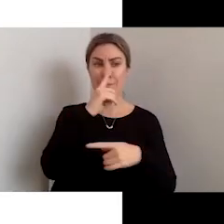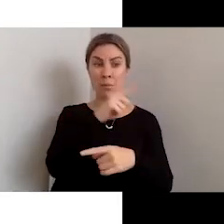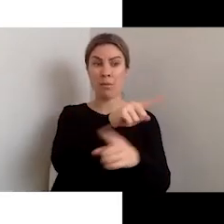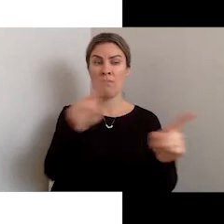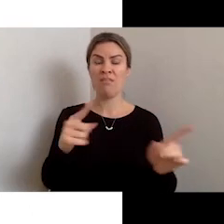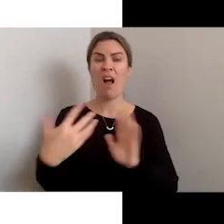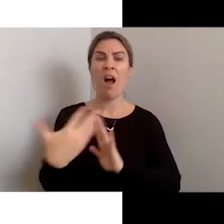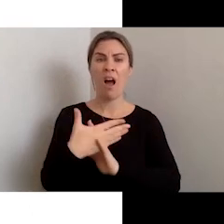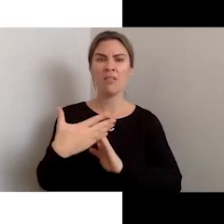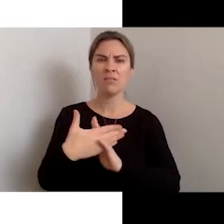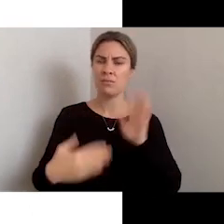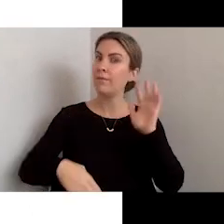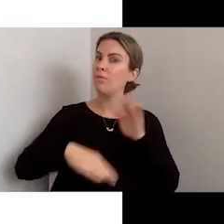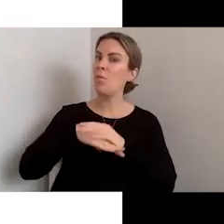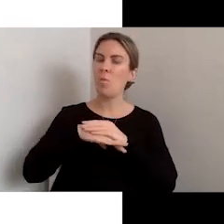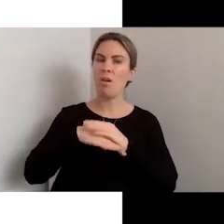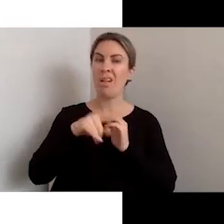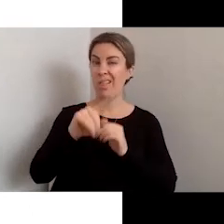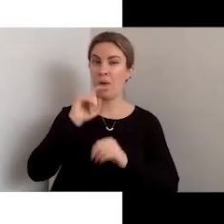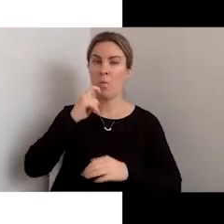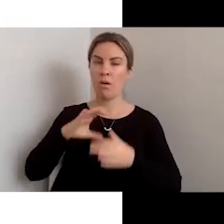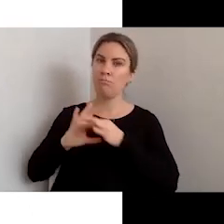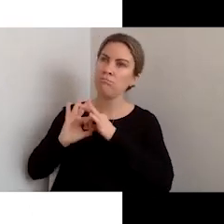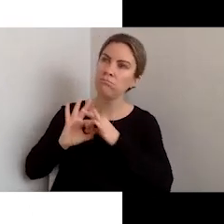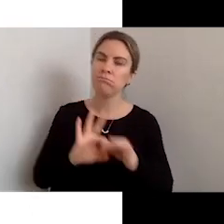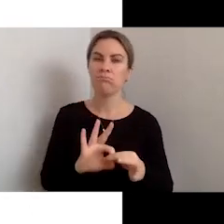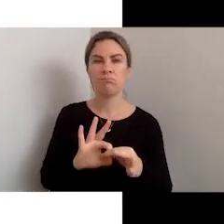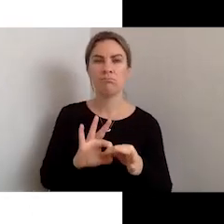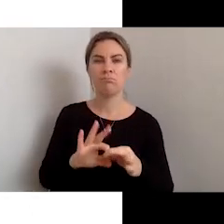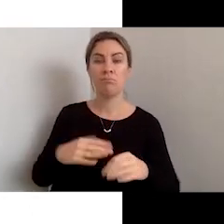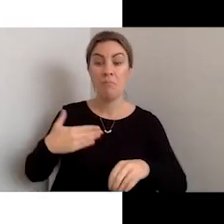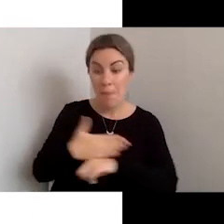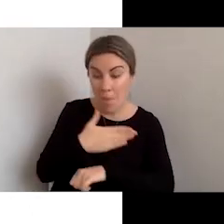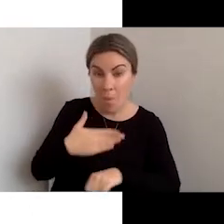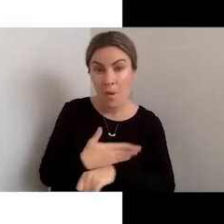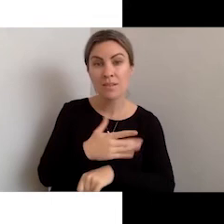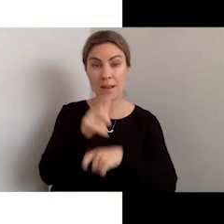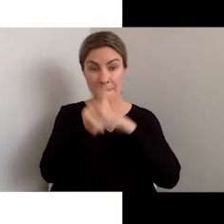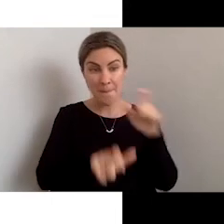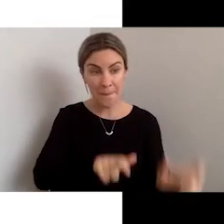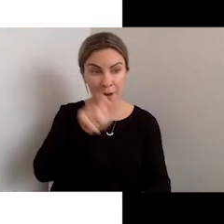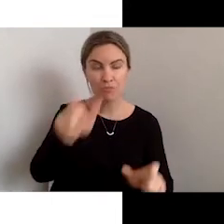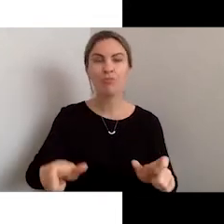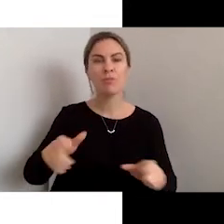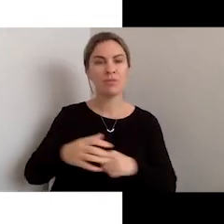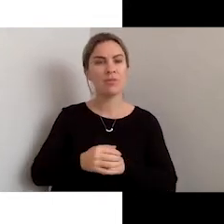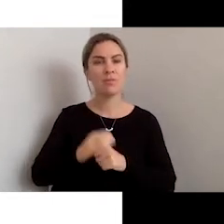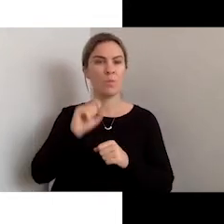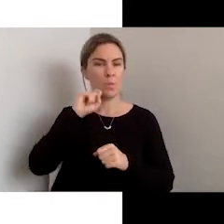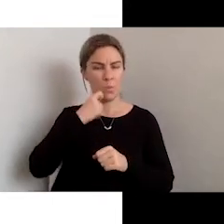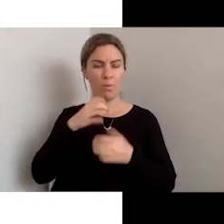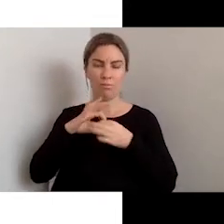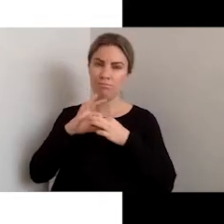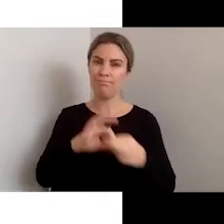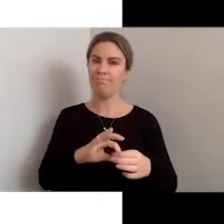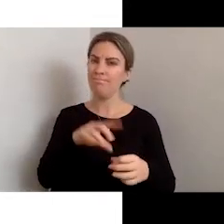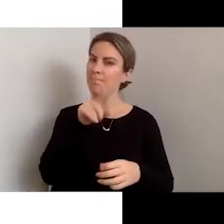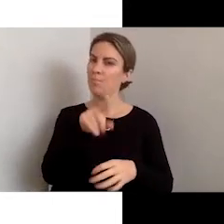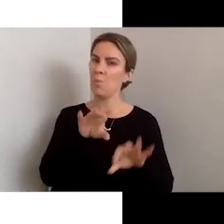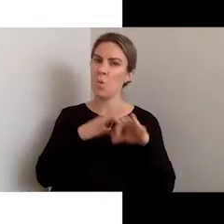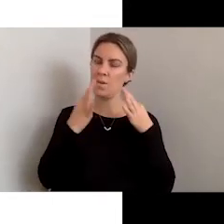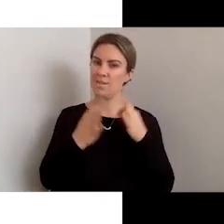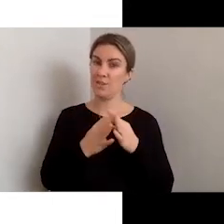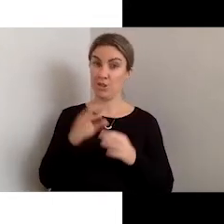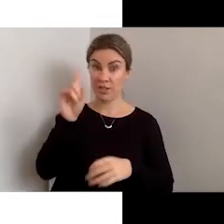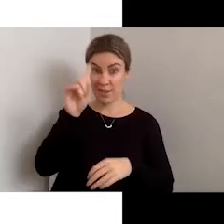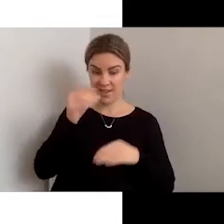loyal employees and patrons for today and the future.